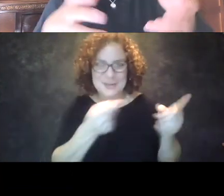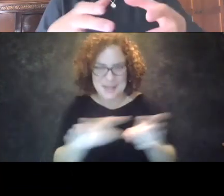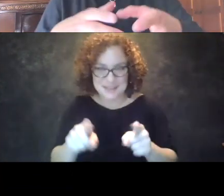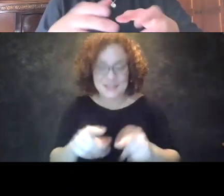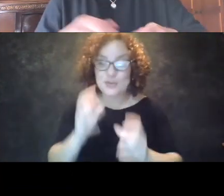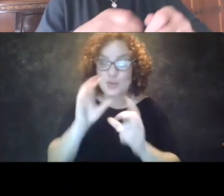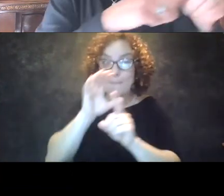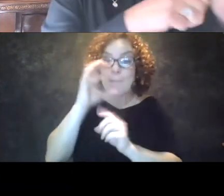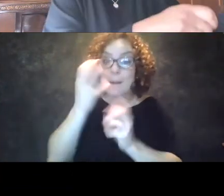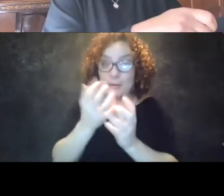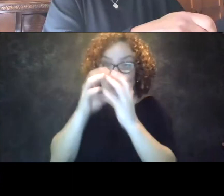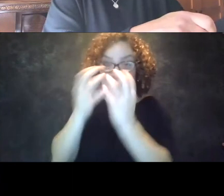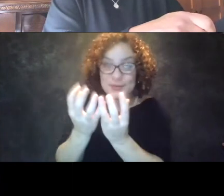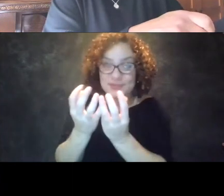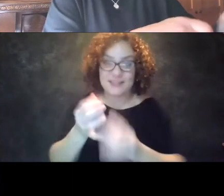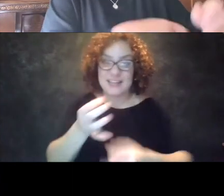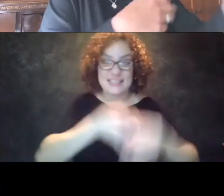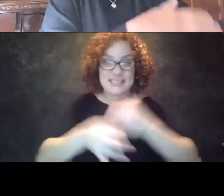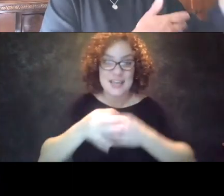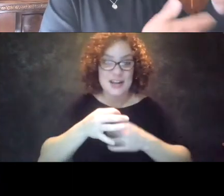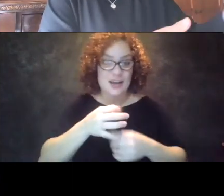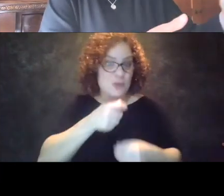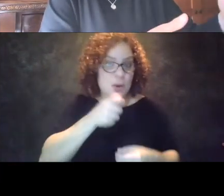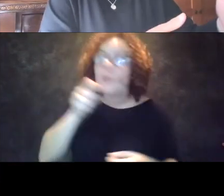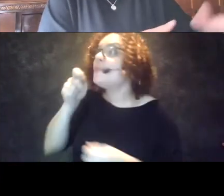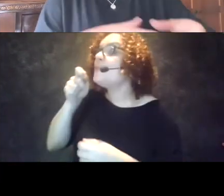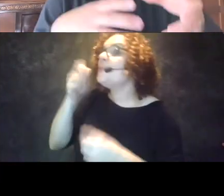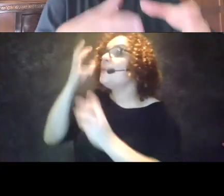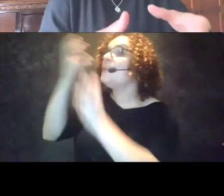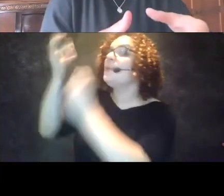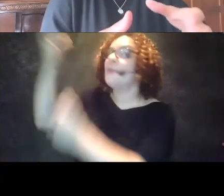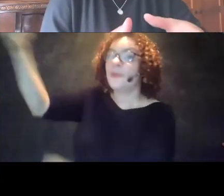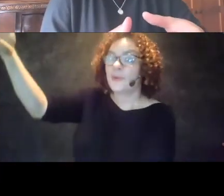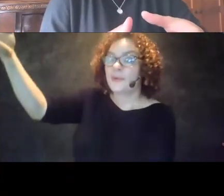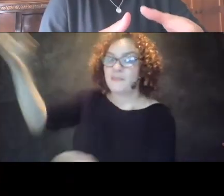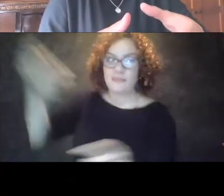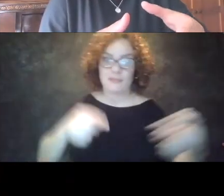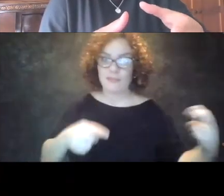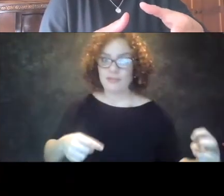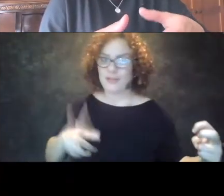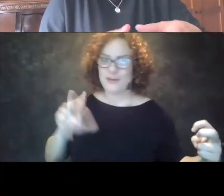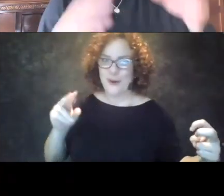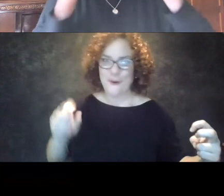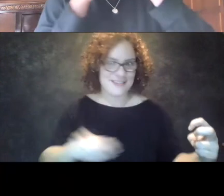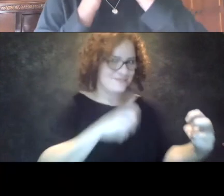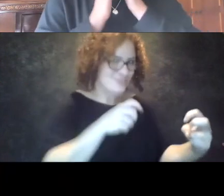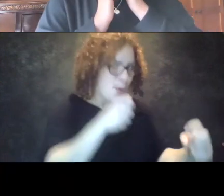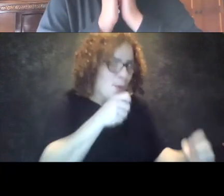instead of like blowing the bubbles away from the girl and having her just sitting there. The bubbles are right there practically in her lap and they're blowing the bubbles on